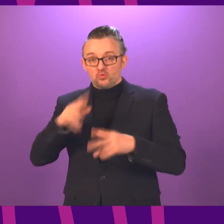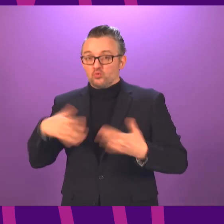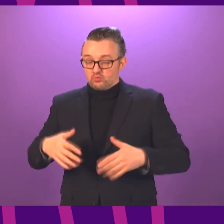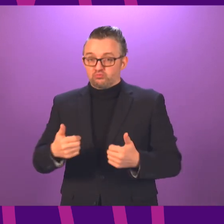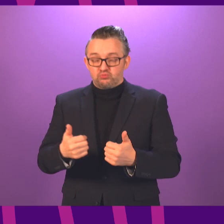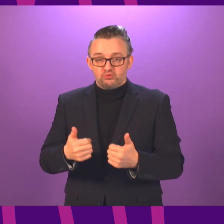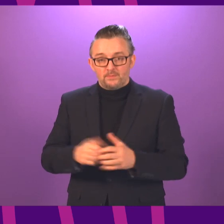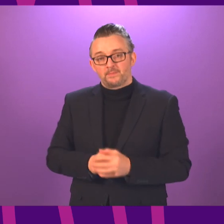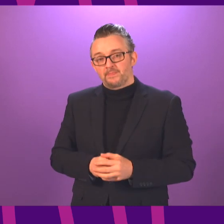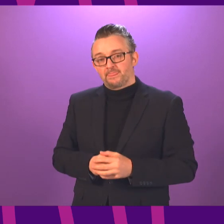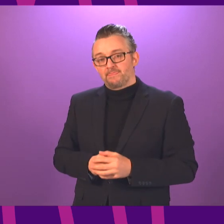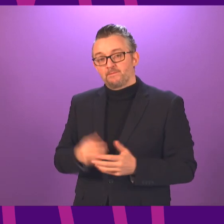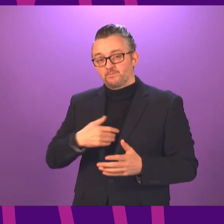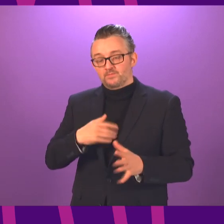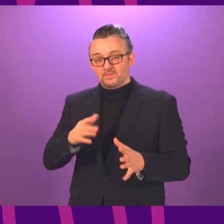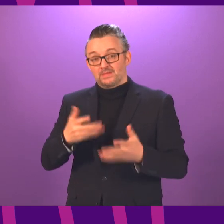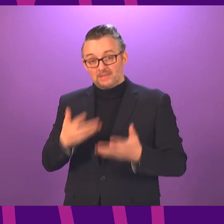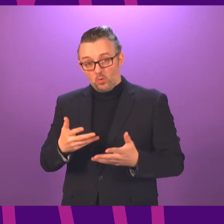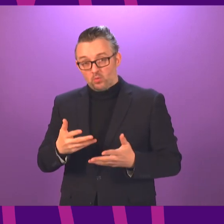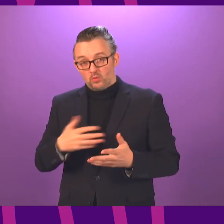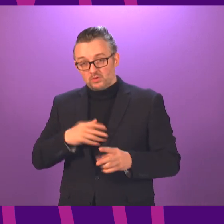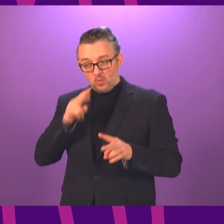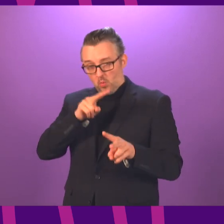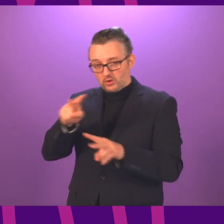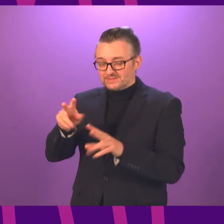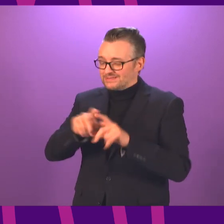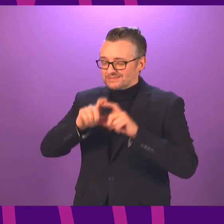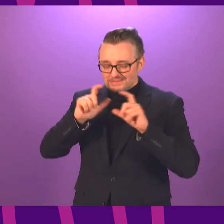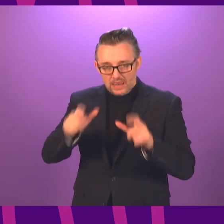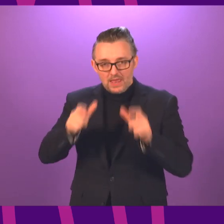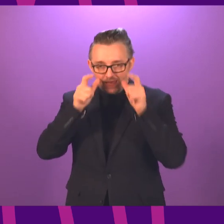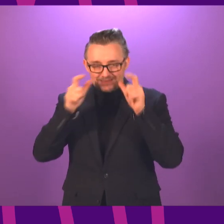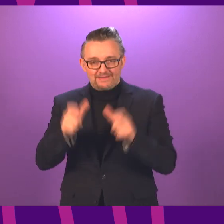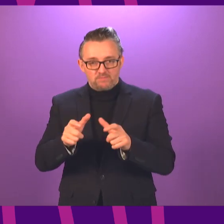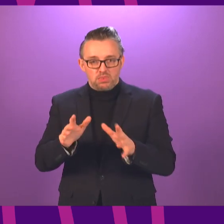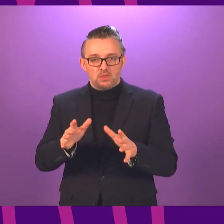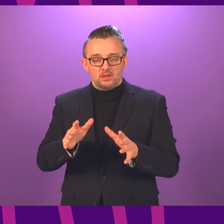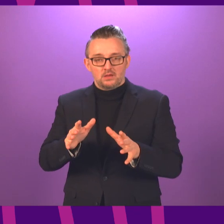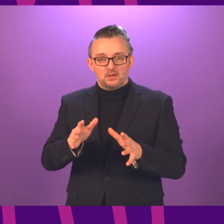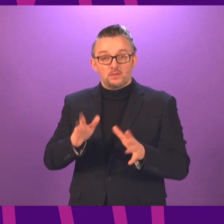Although our watchwords continue to be caution and patience at this stage, there is little